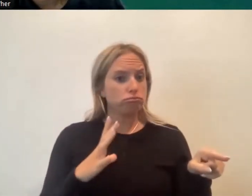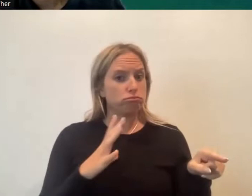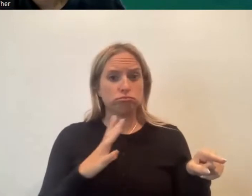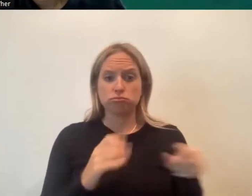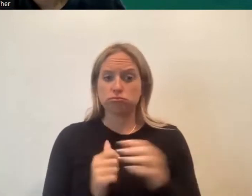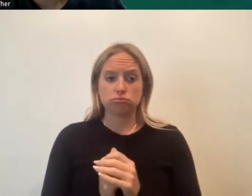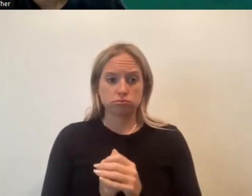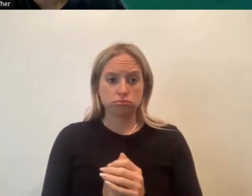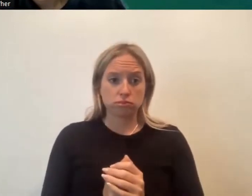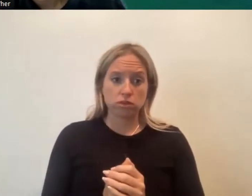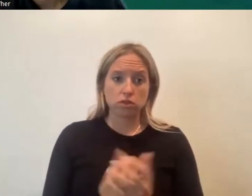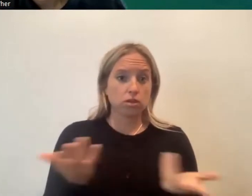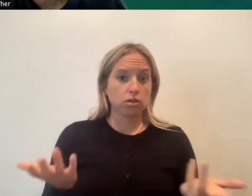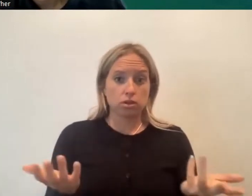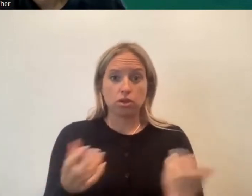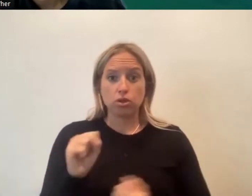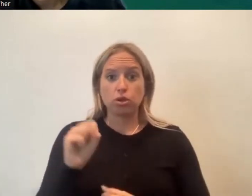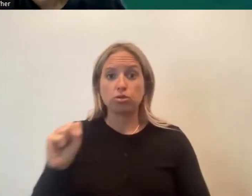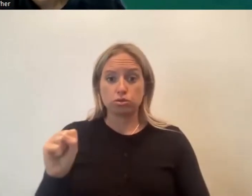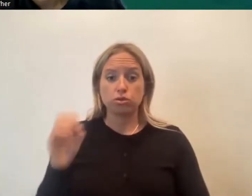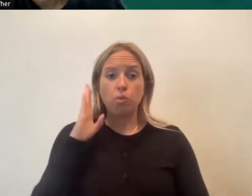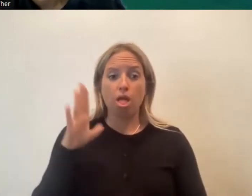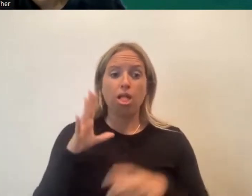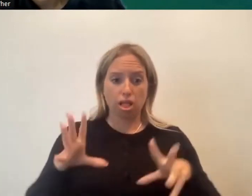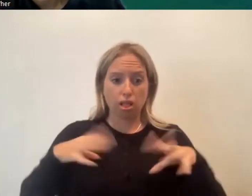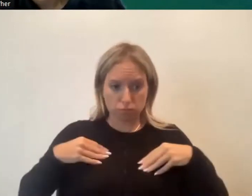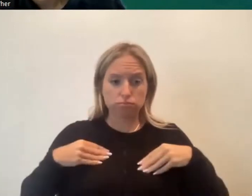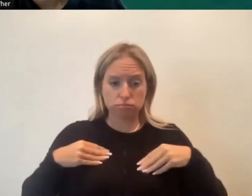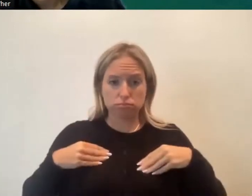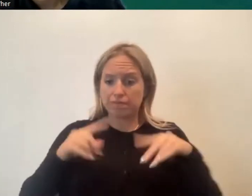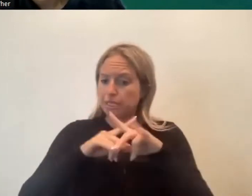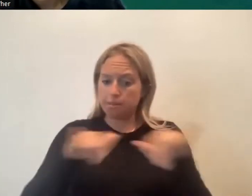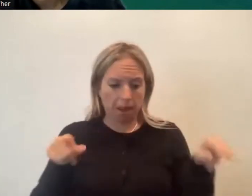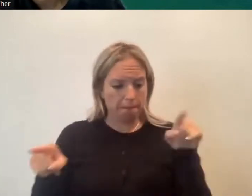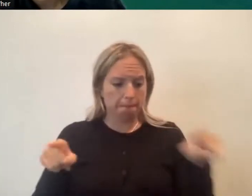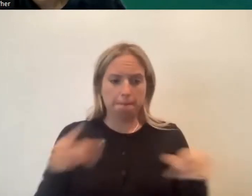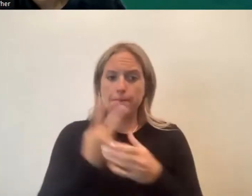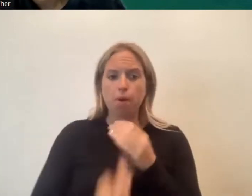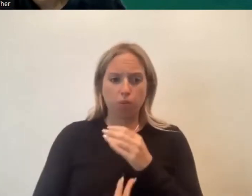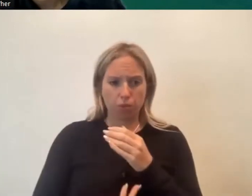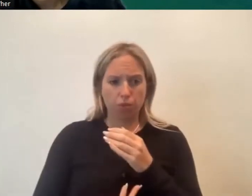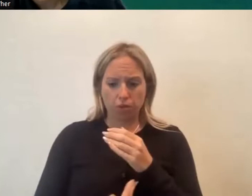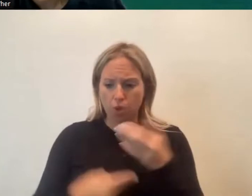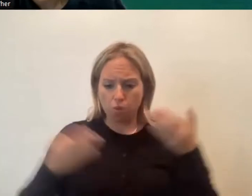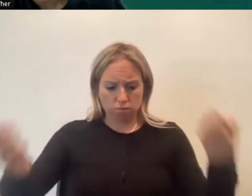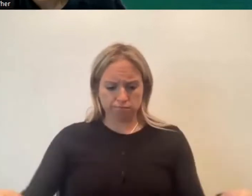Social Security will take that application at the same time and they'll kind of figure it out.